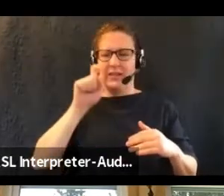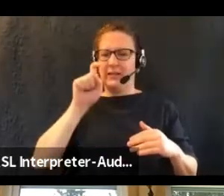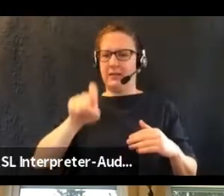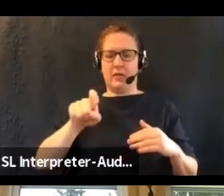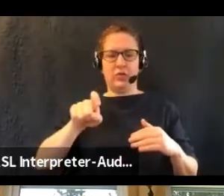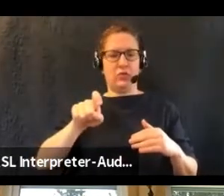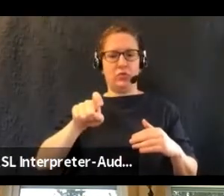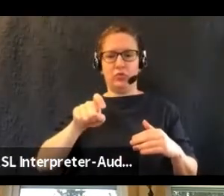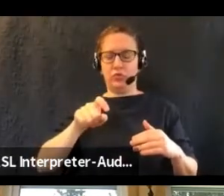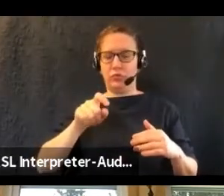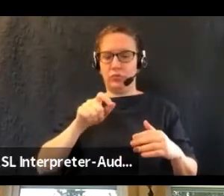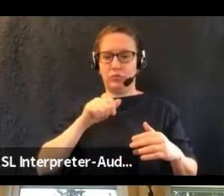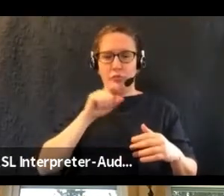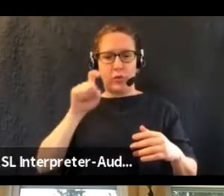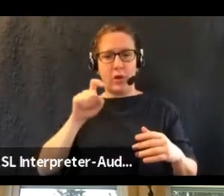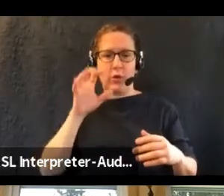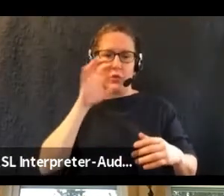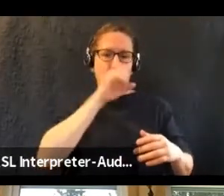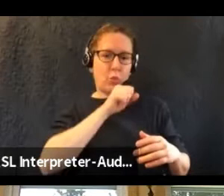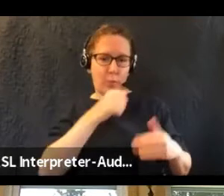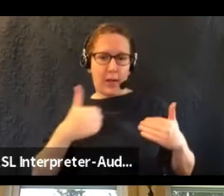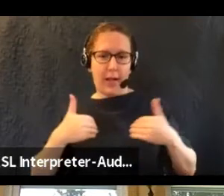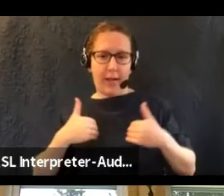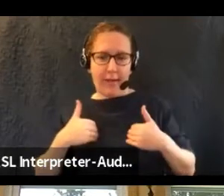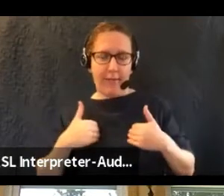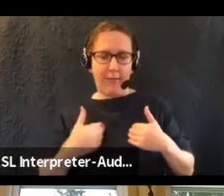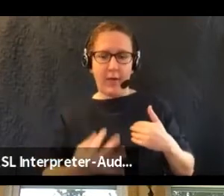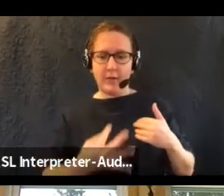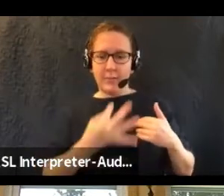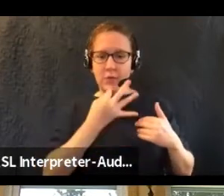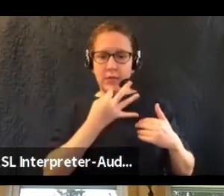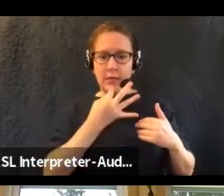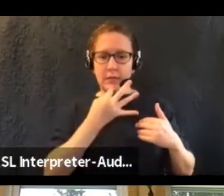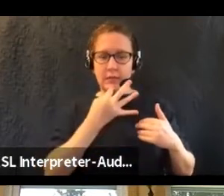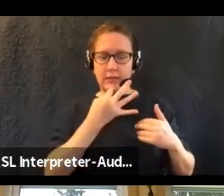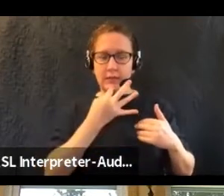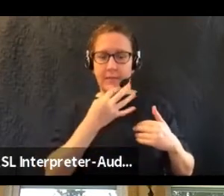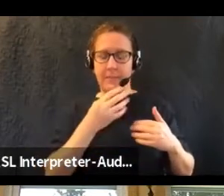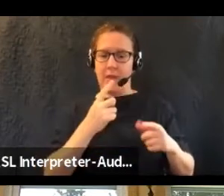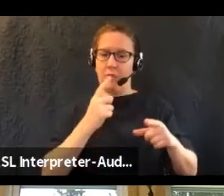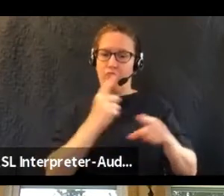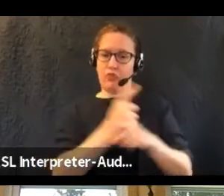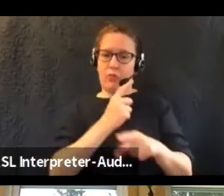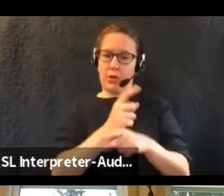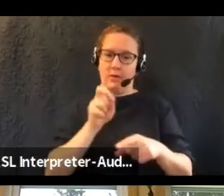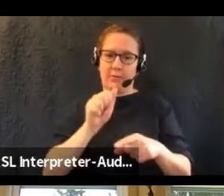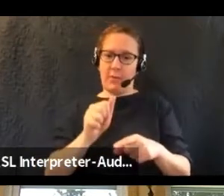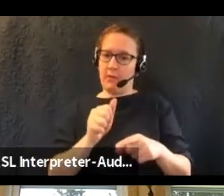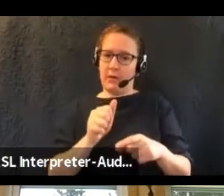should not presume to have expertise in appropriate disability accommodations.